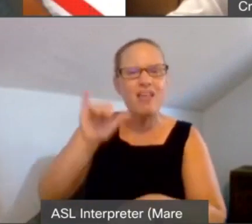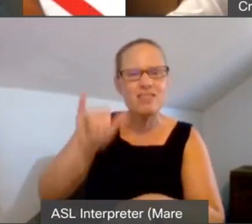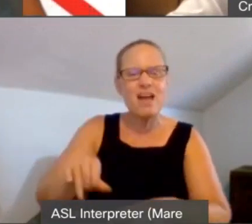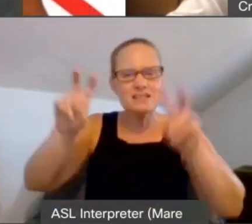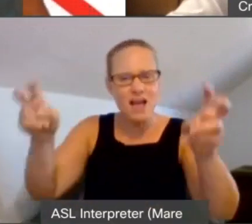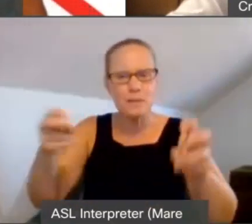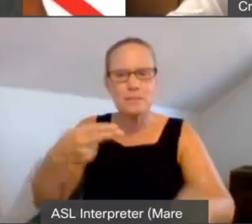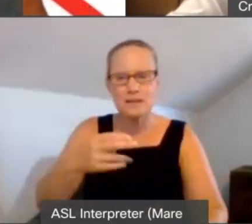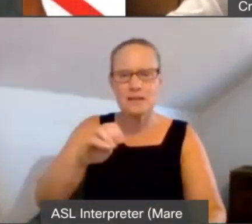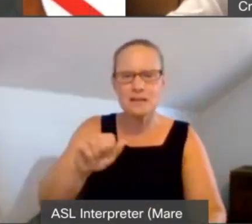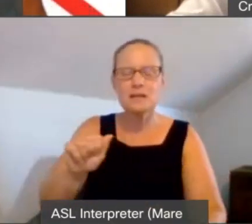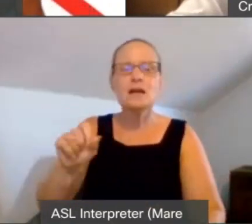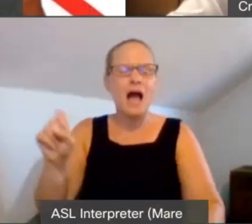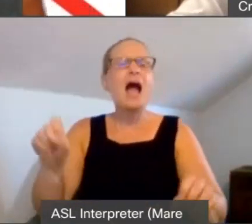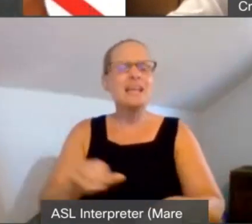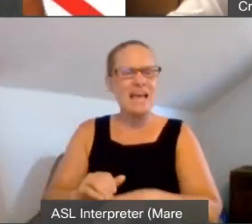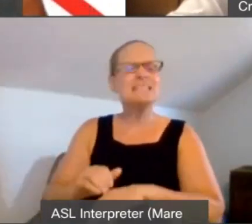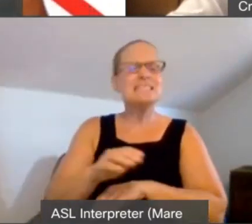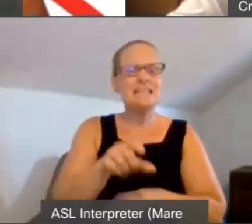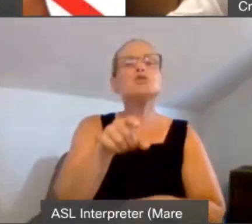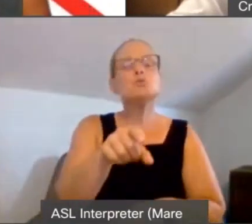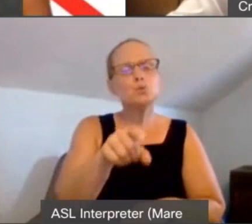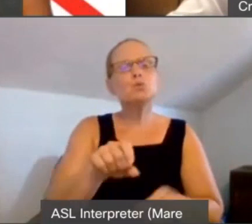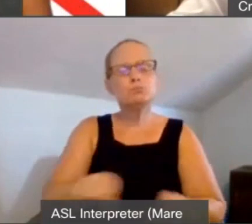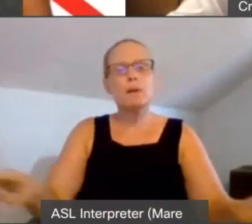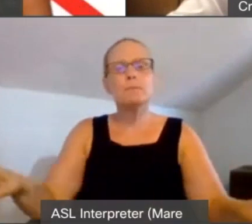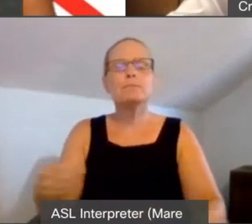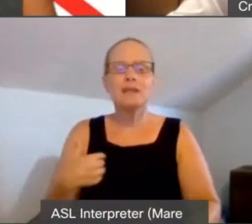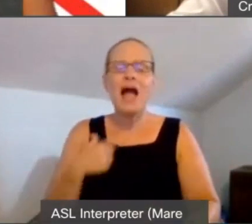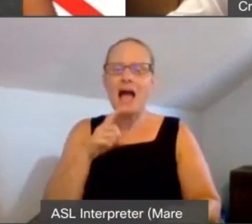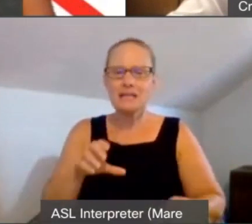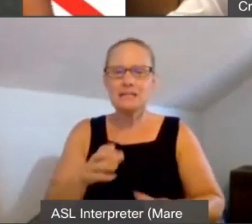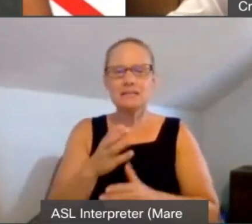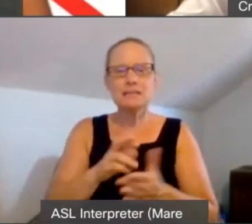I can also send it to the GAINS Center folks if you wanna send it out, I did two pilots studies of HEAT.